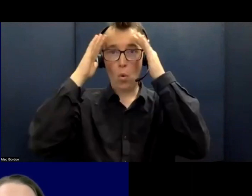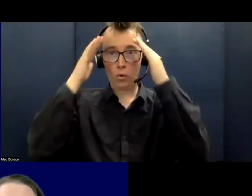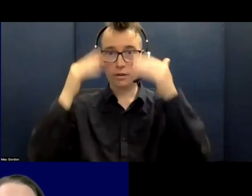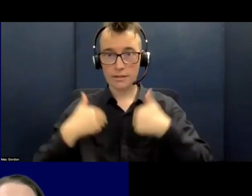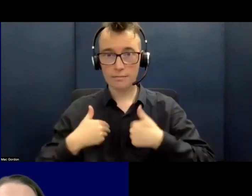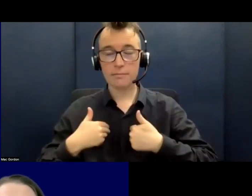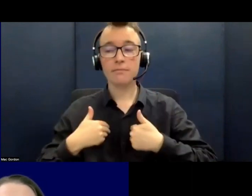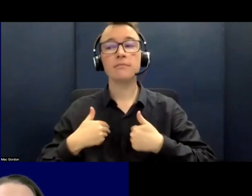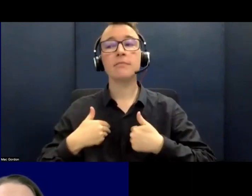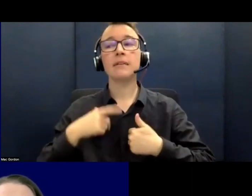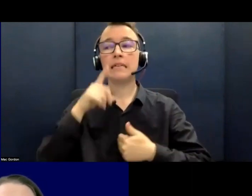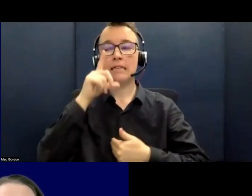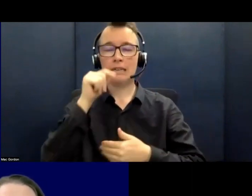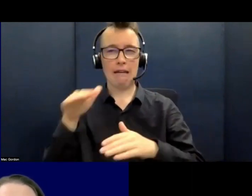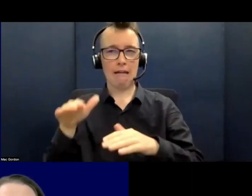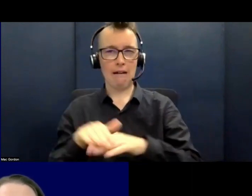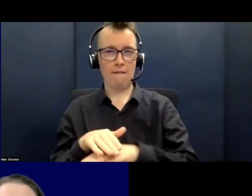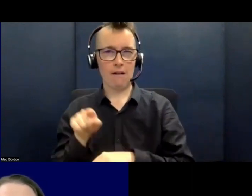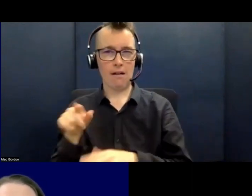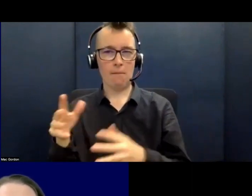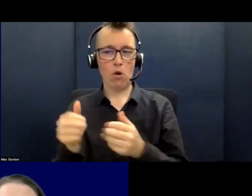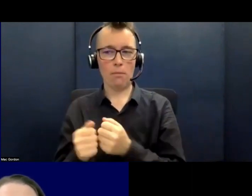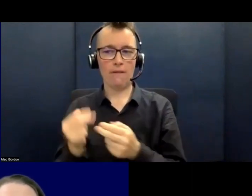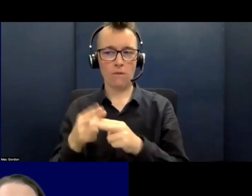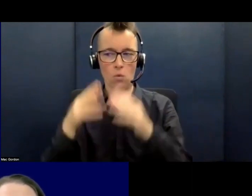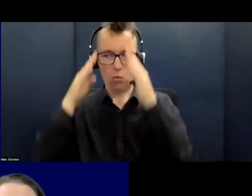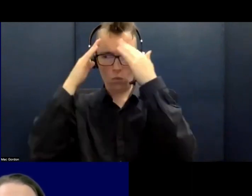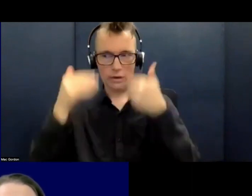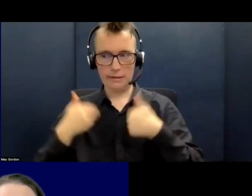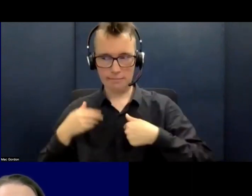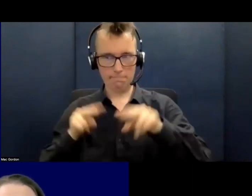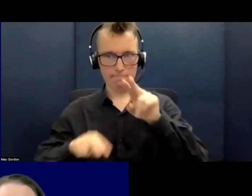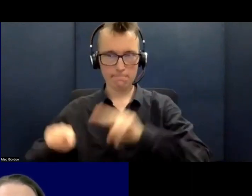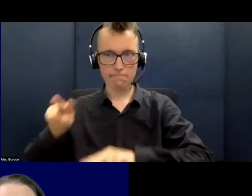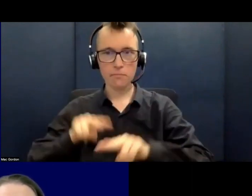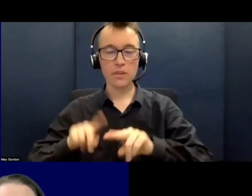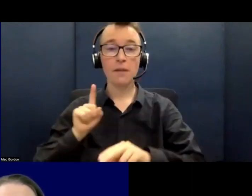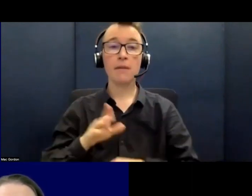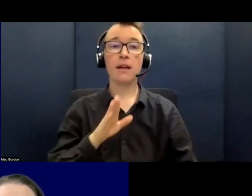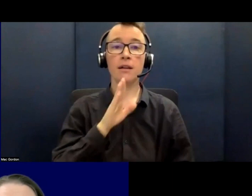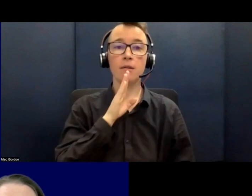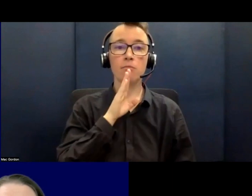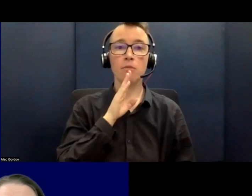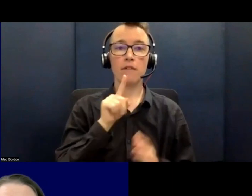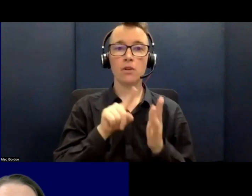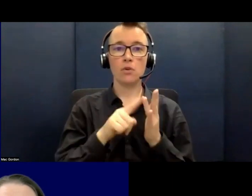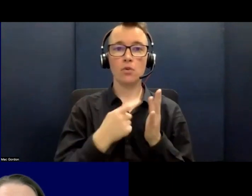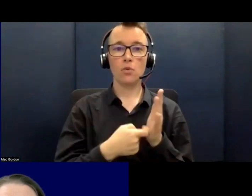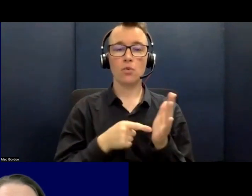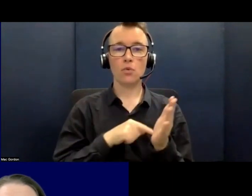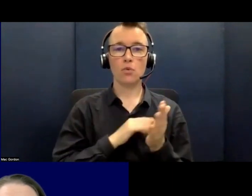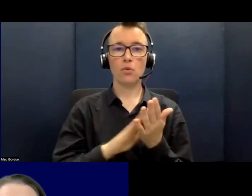with private orthoptics or orthoptists, we are covered where you can get part rebate